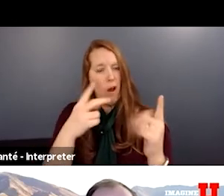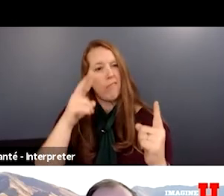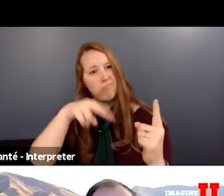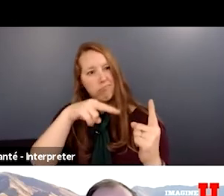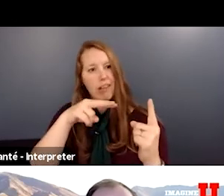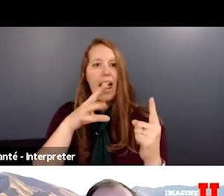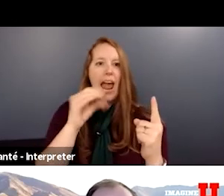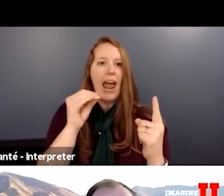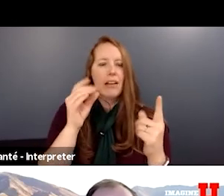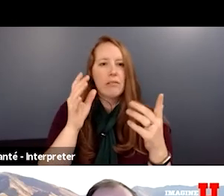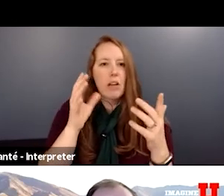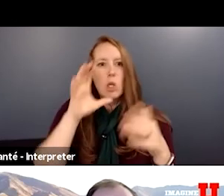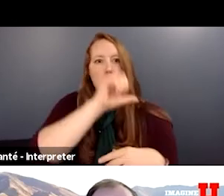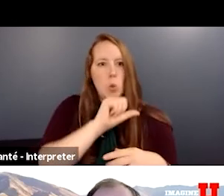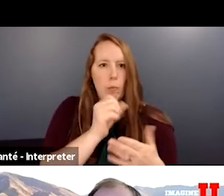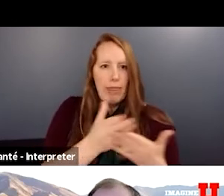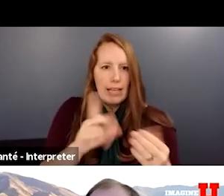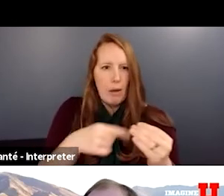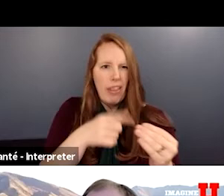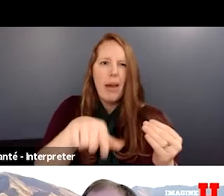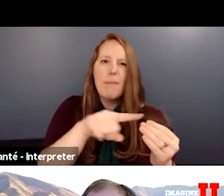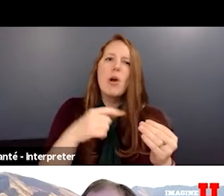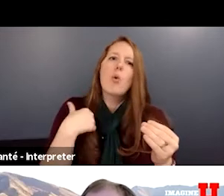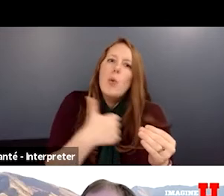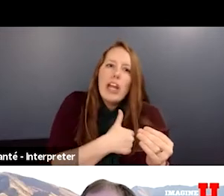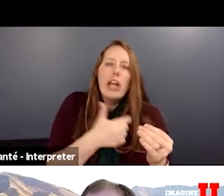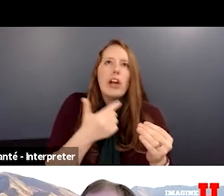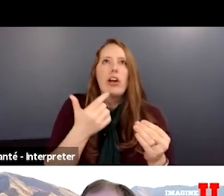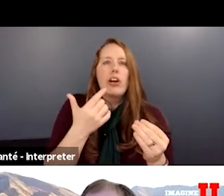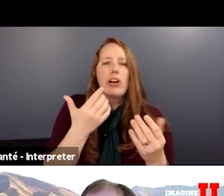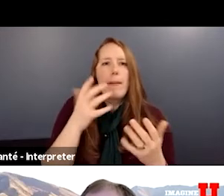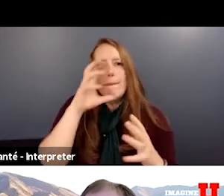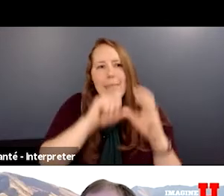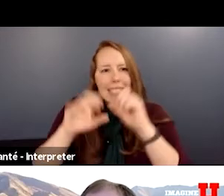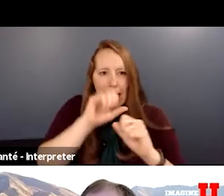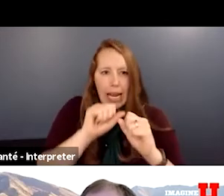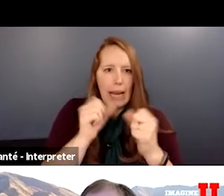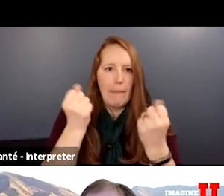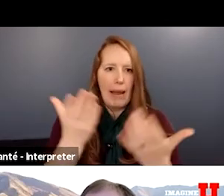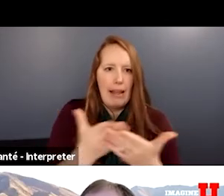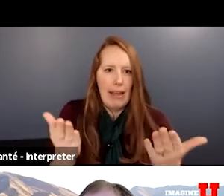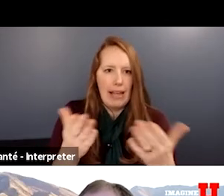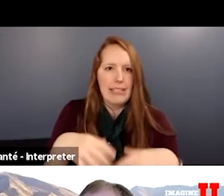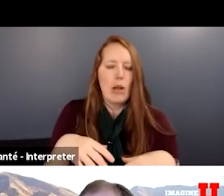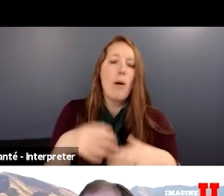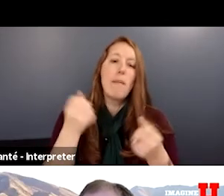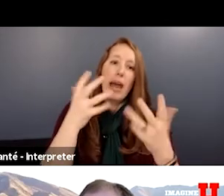have similar experiences to those who maybe have a visible disability. Thinking of students and people in